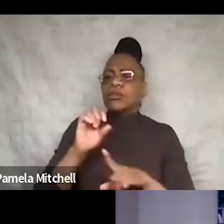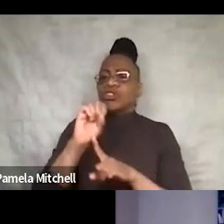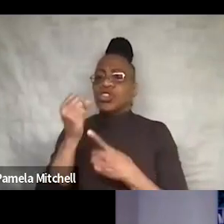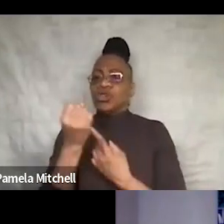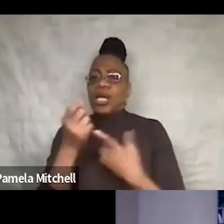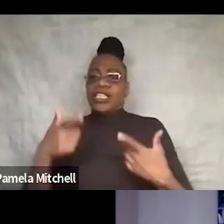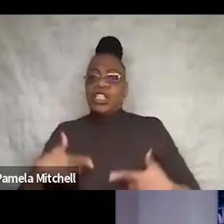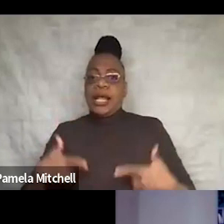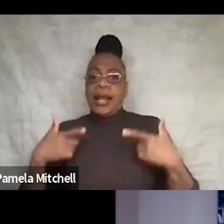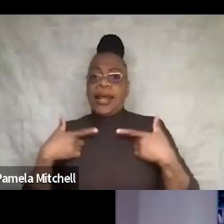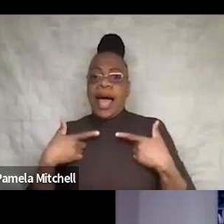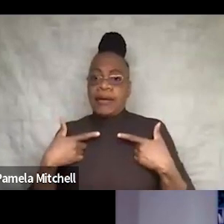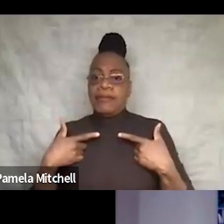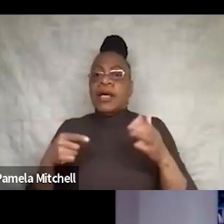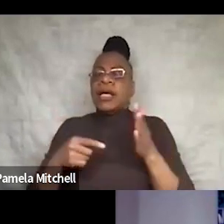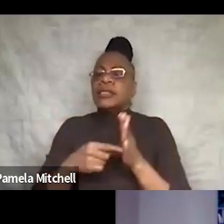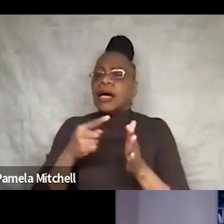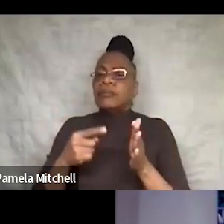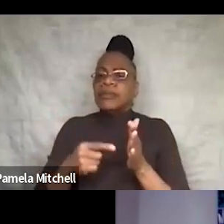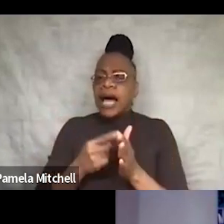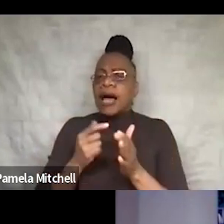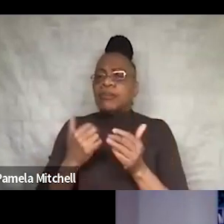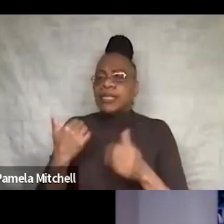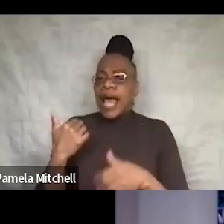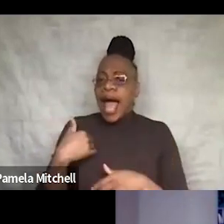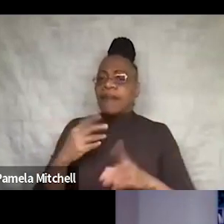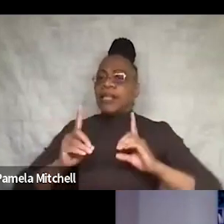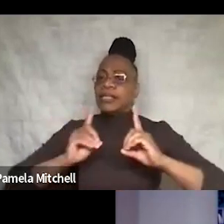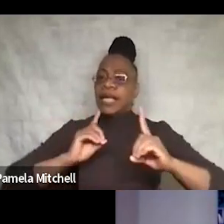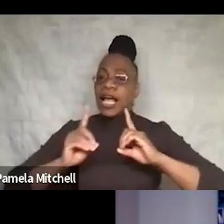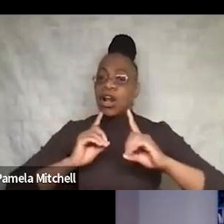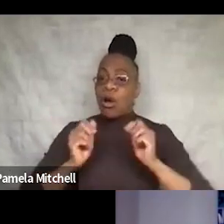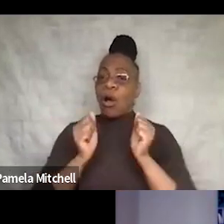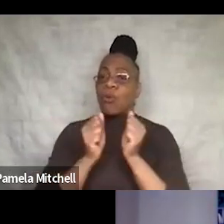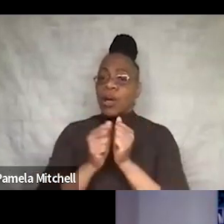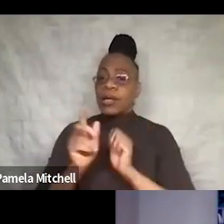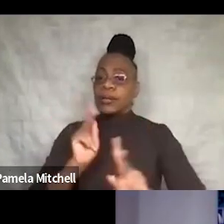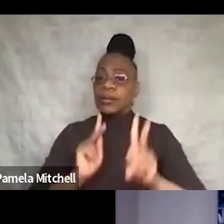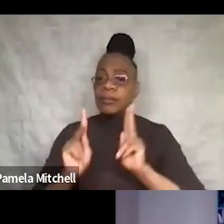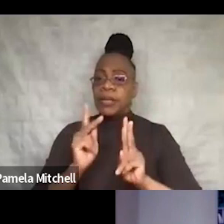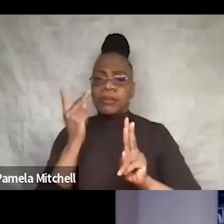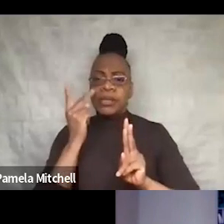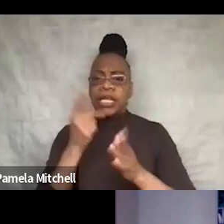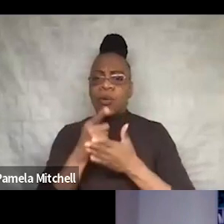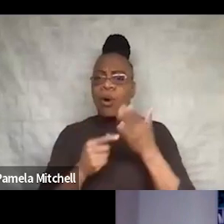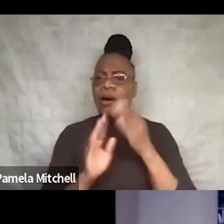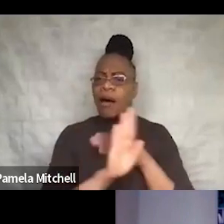And so, you know, sometimes, it's, you know, having dialogue with individuals to see, you know, what are their strengths, what are their talents,